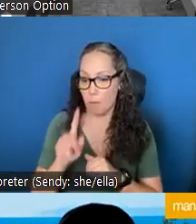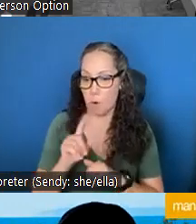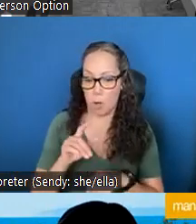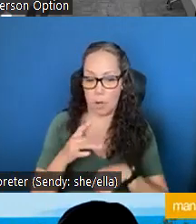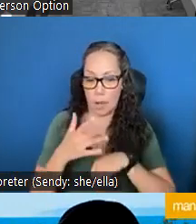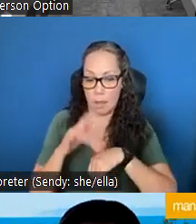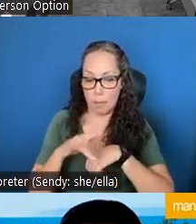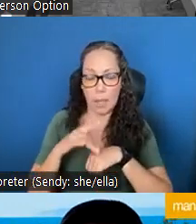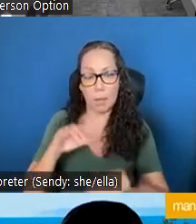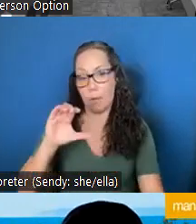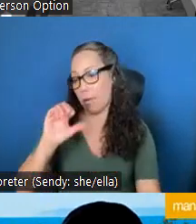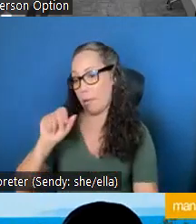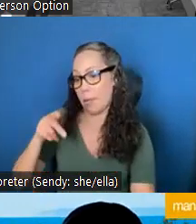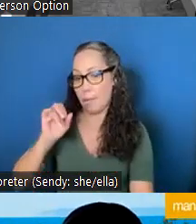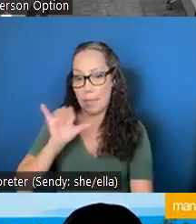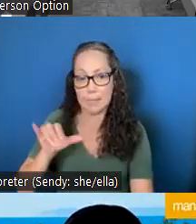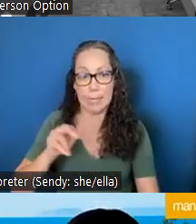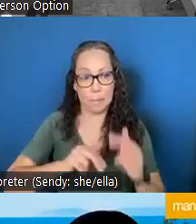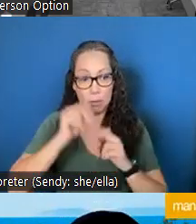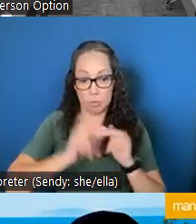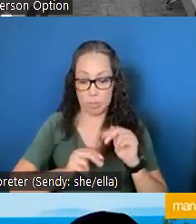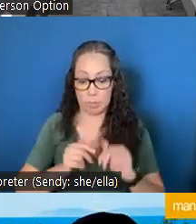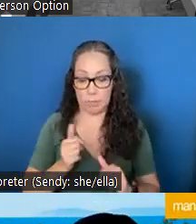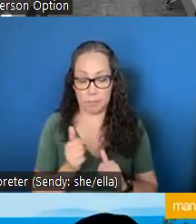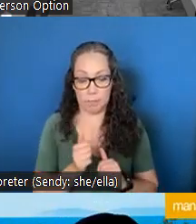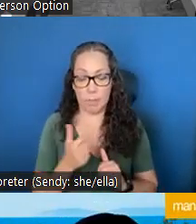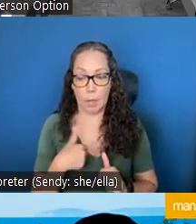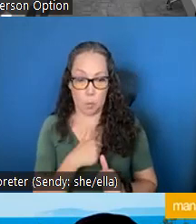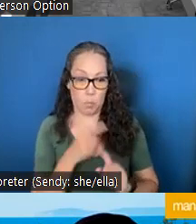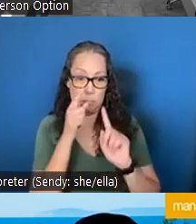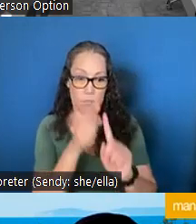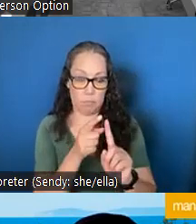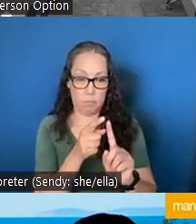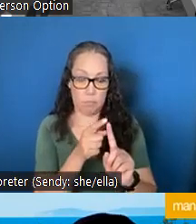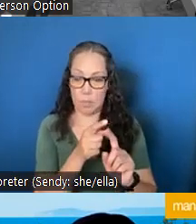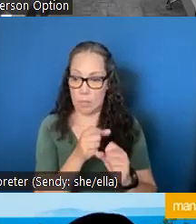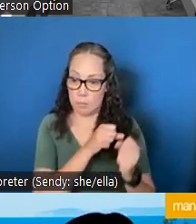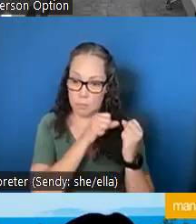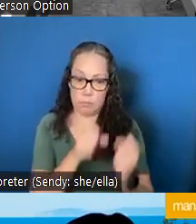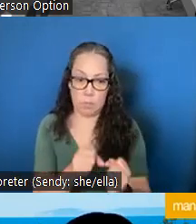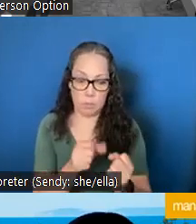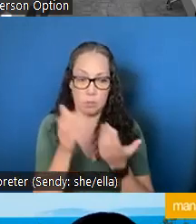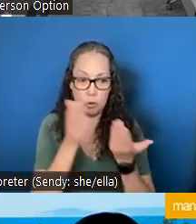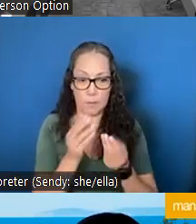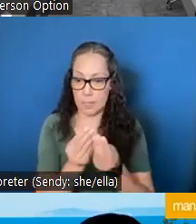the the goal here is to strengthen Service delivery um through peer supports practice